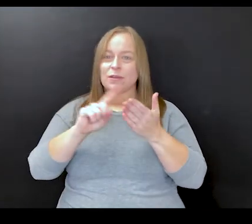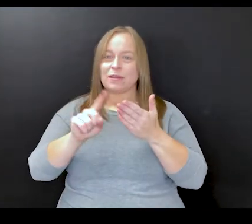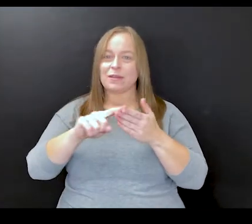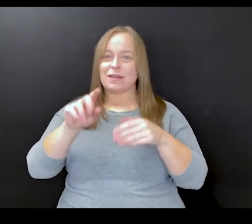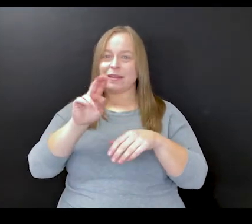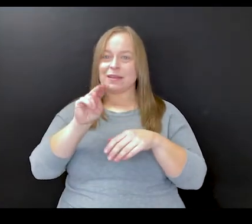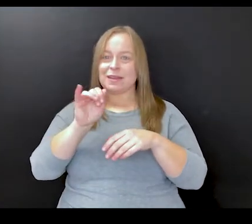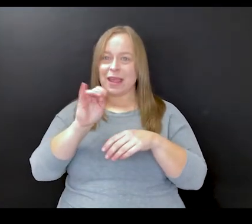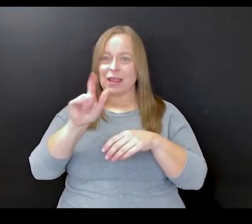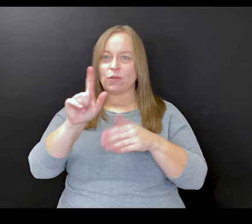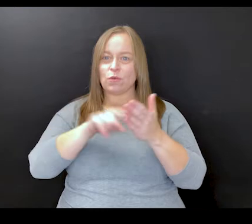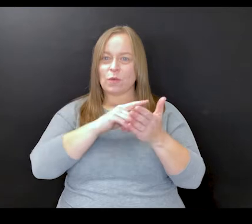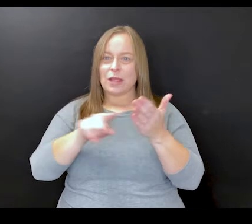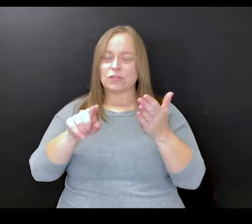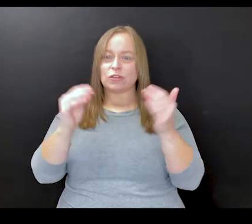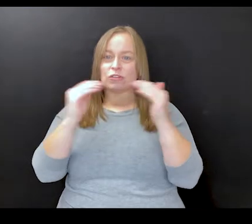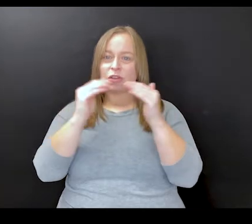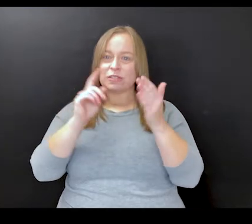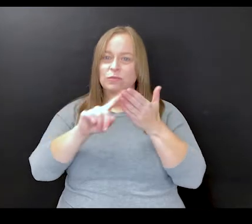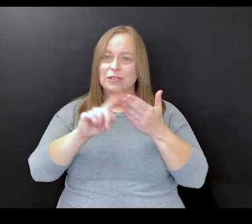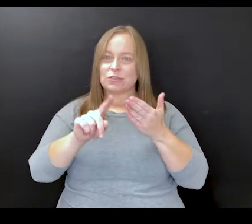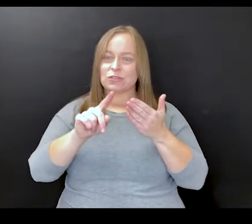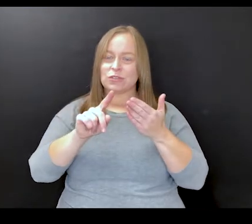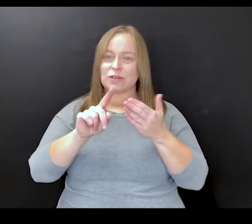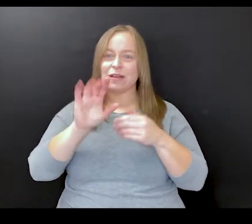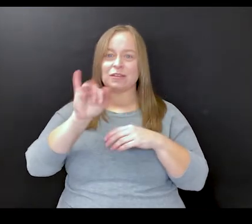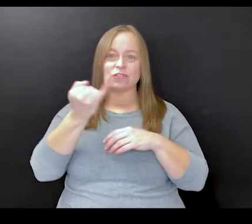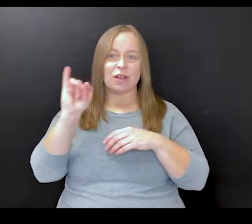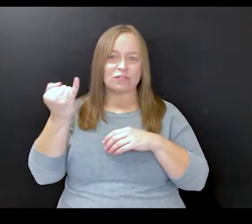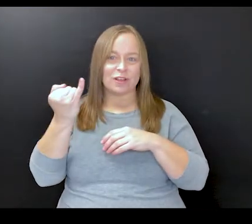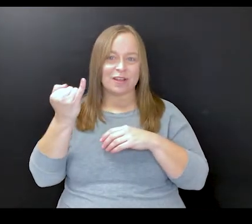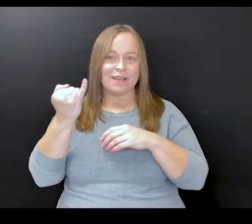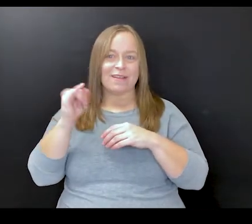and Nadal Racial Justice Research Labs at John Jay College,